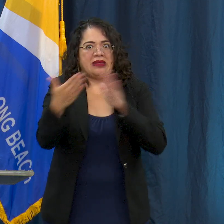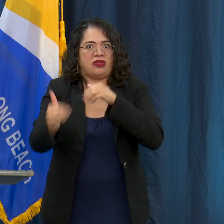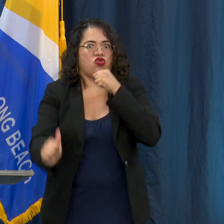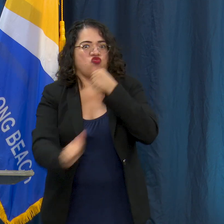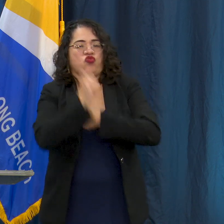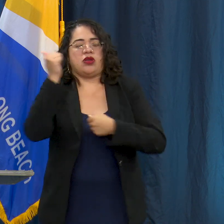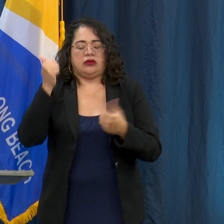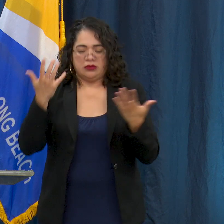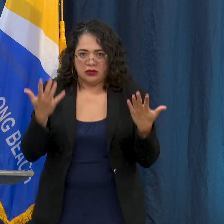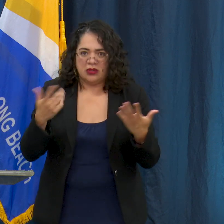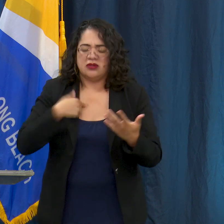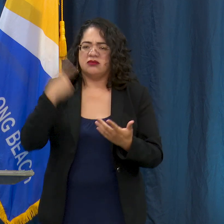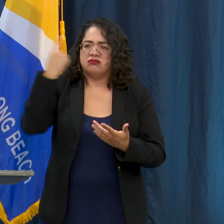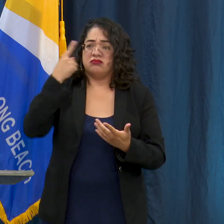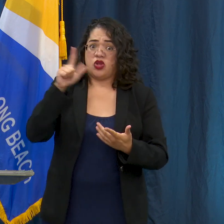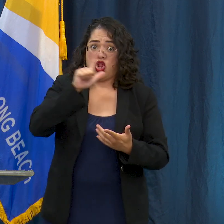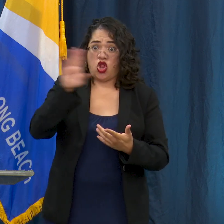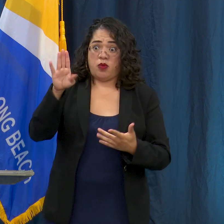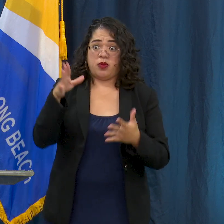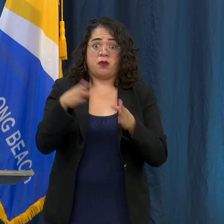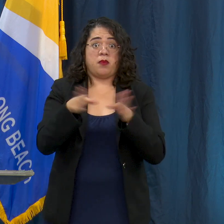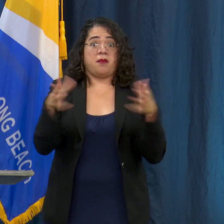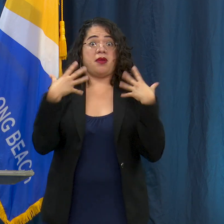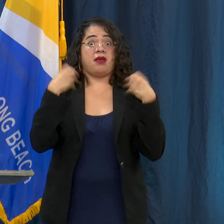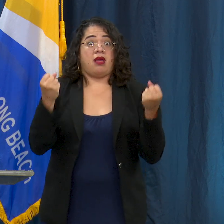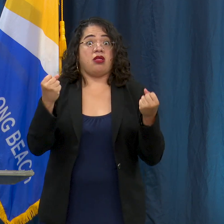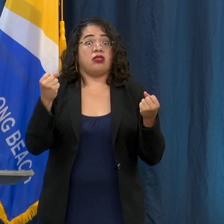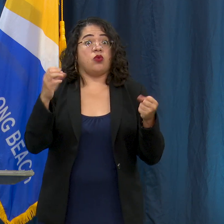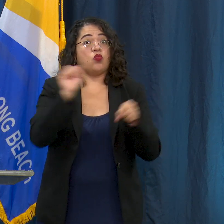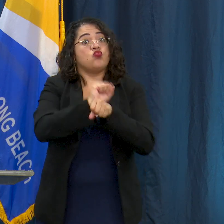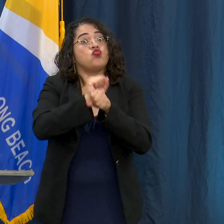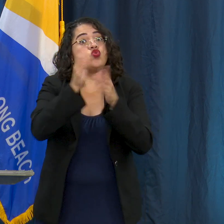Health officials experienced anything similar and if so what is being done to